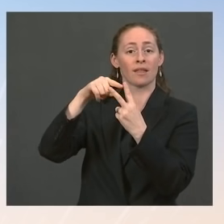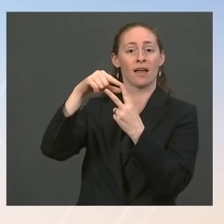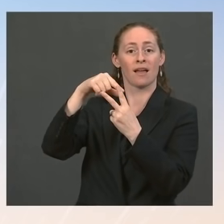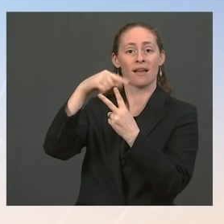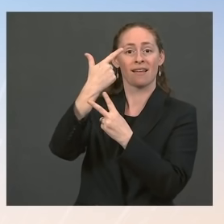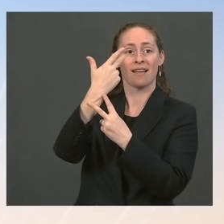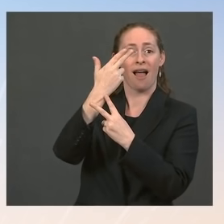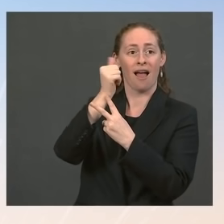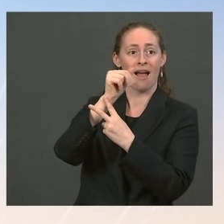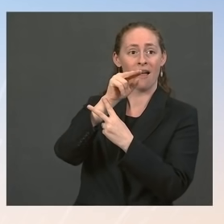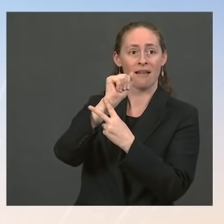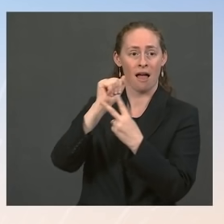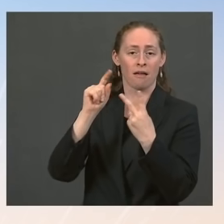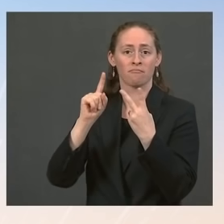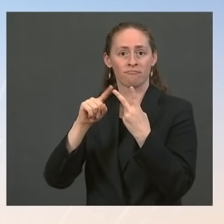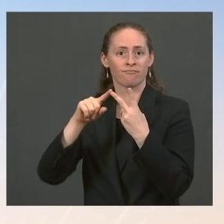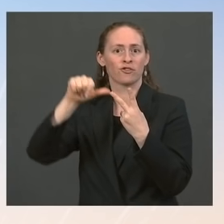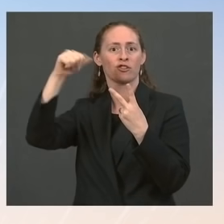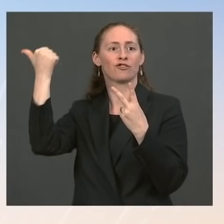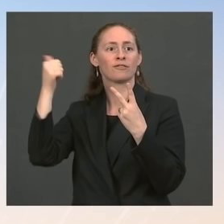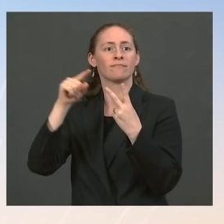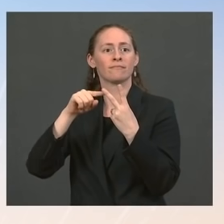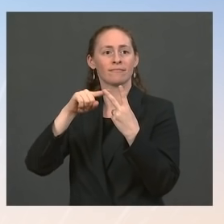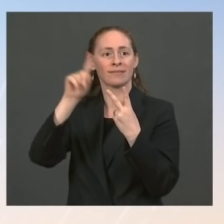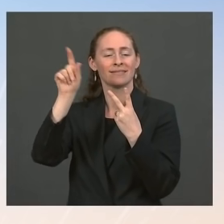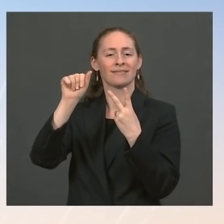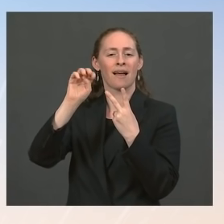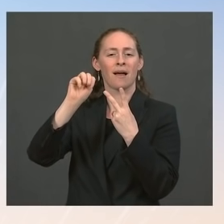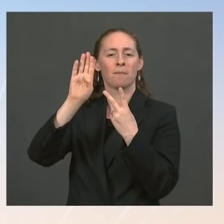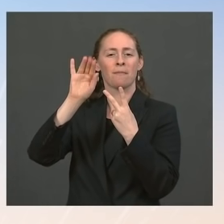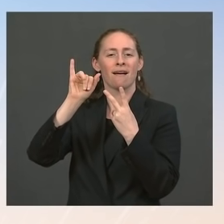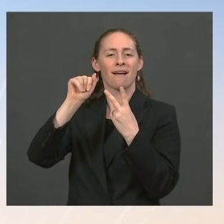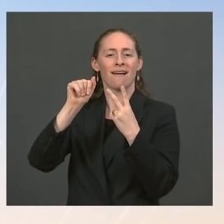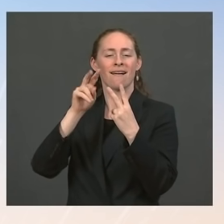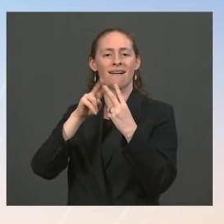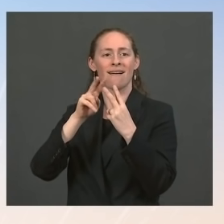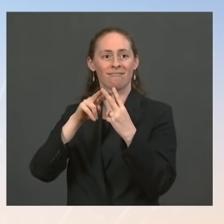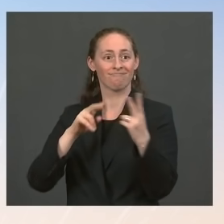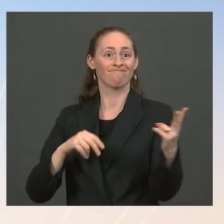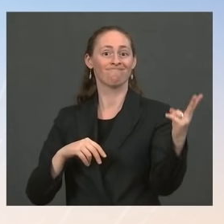and the President of Zambia. Was anything achieved during those -- you know, those meetings?